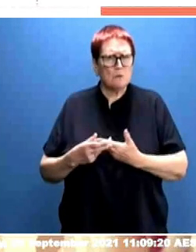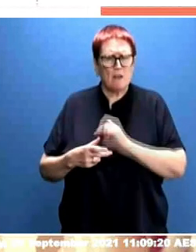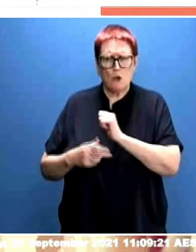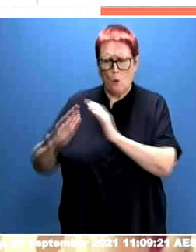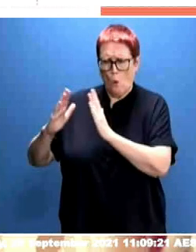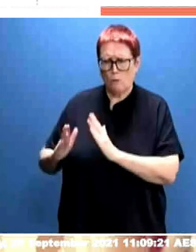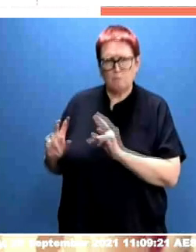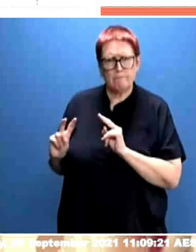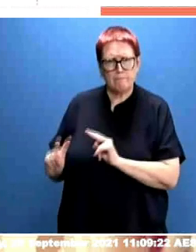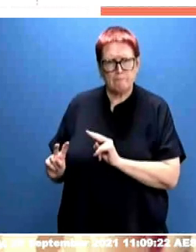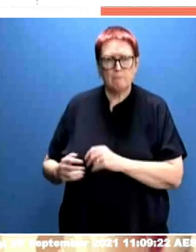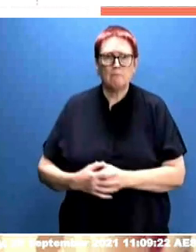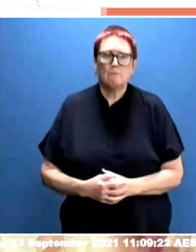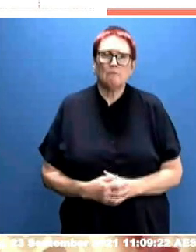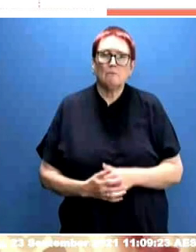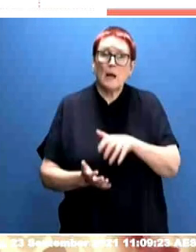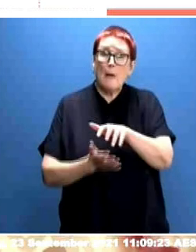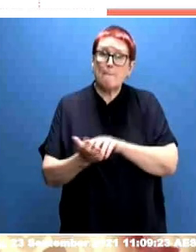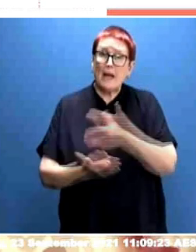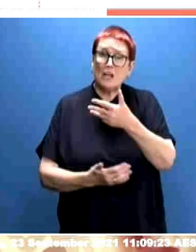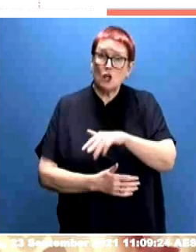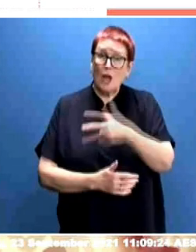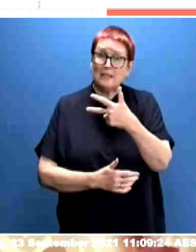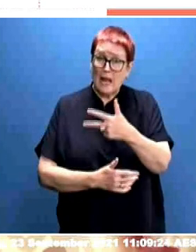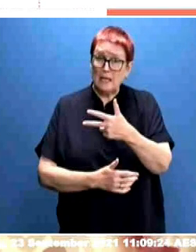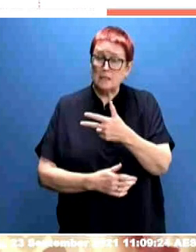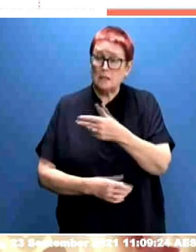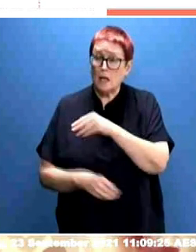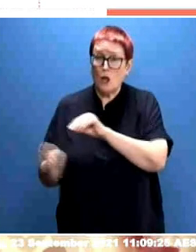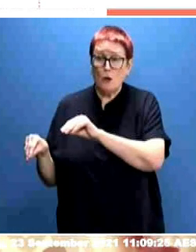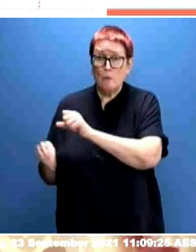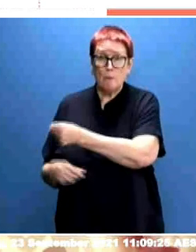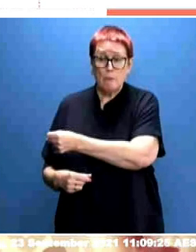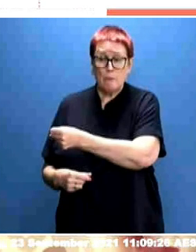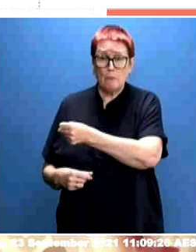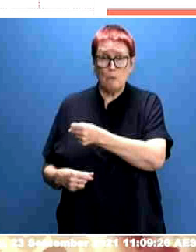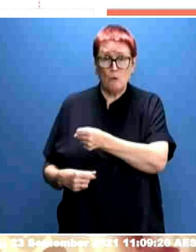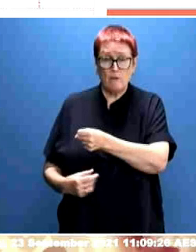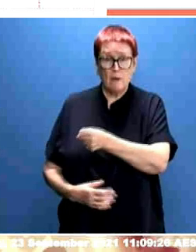As you say on 98 in summary, that the transition process is just as important, if not more important,